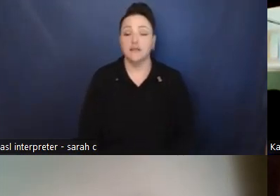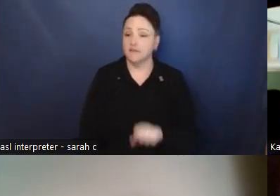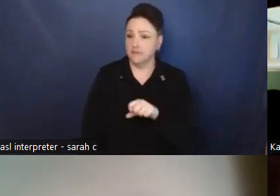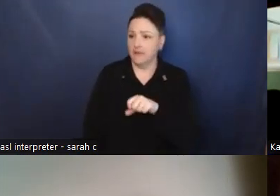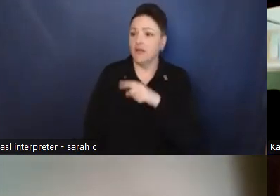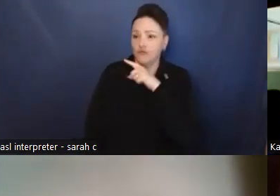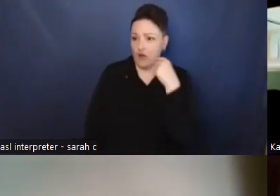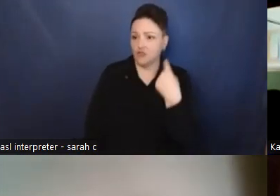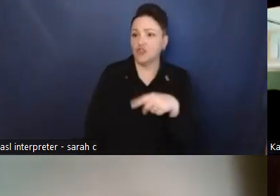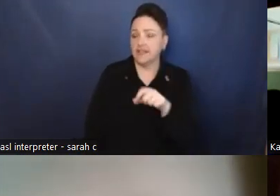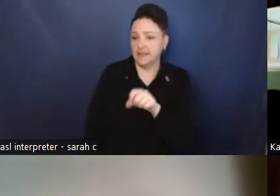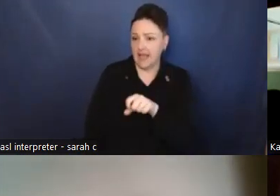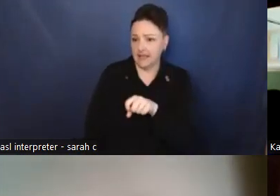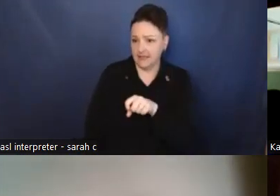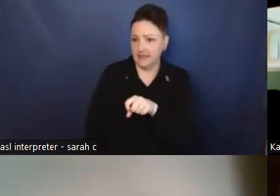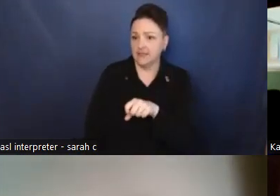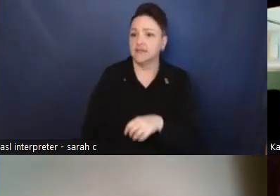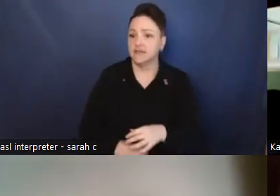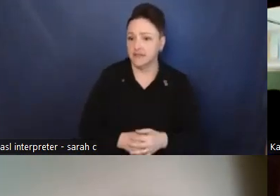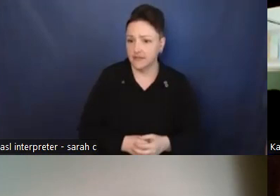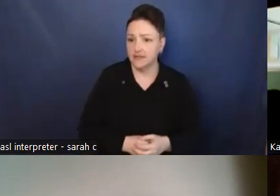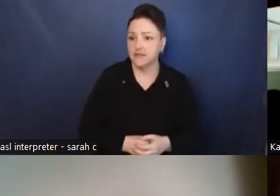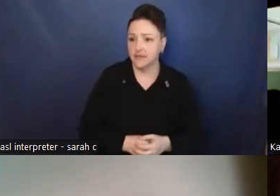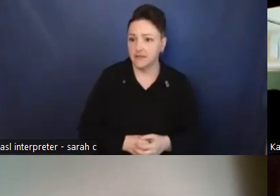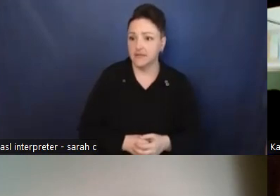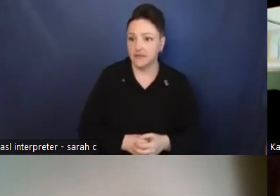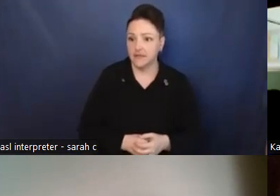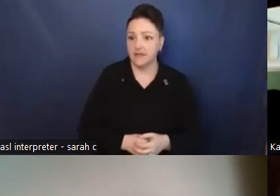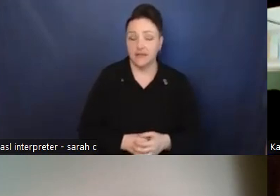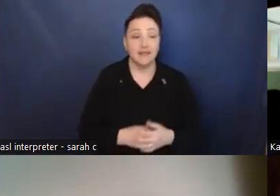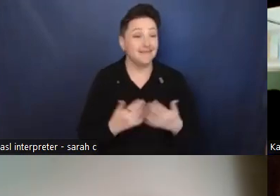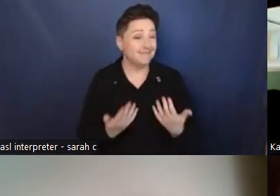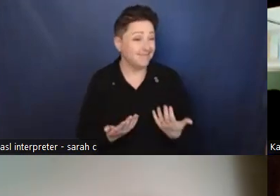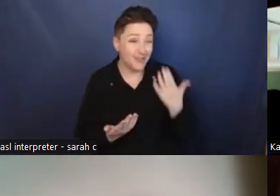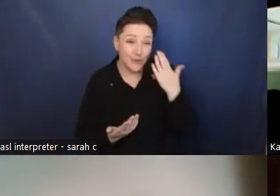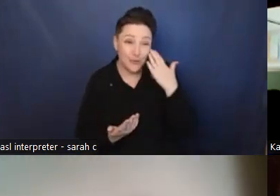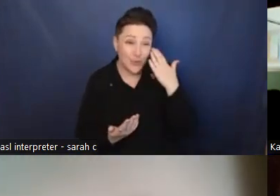You know about war or no? Let me get back to you.